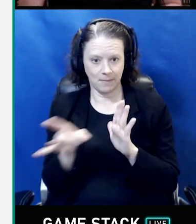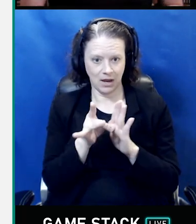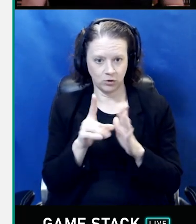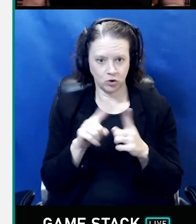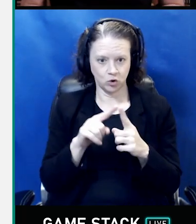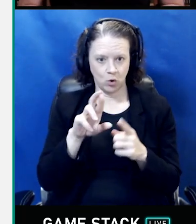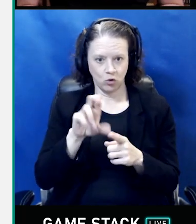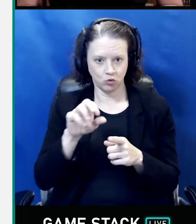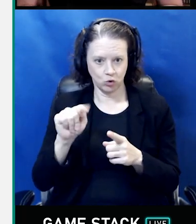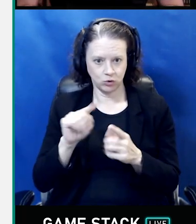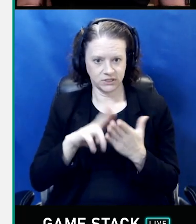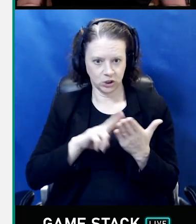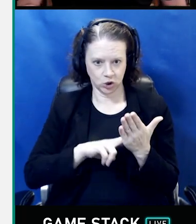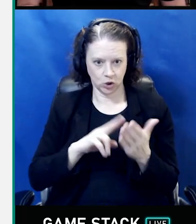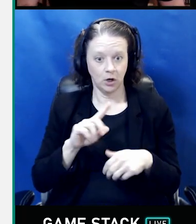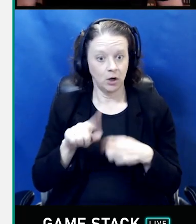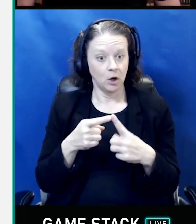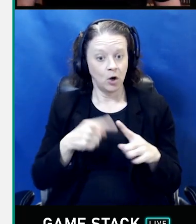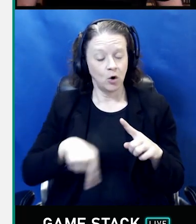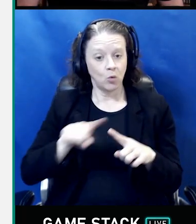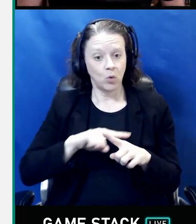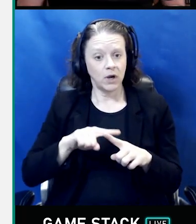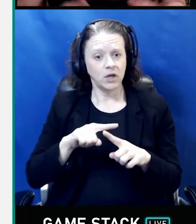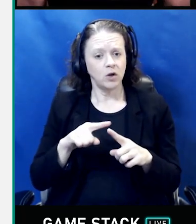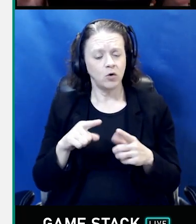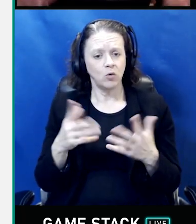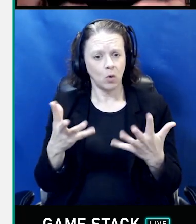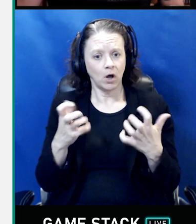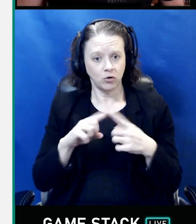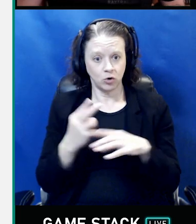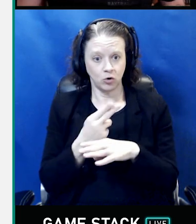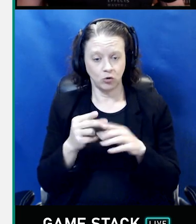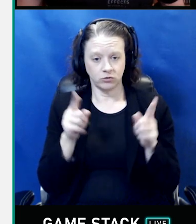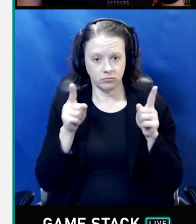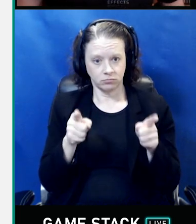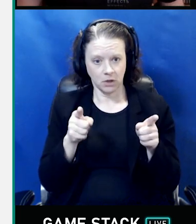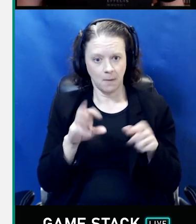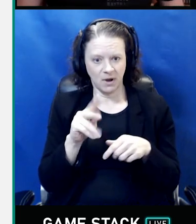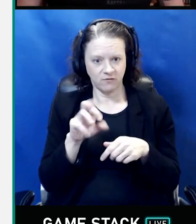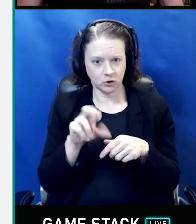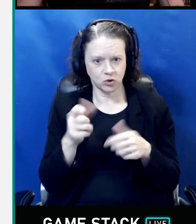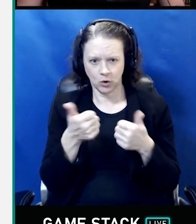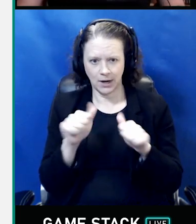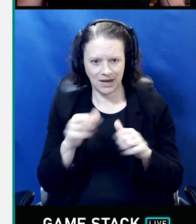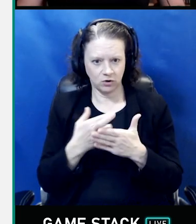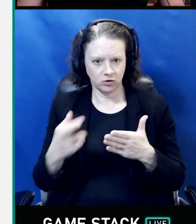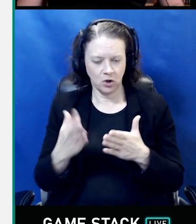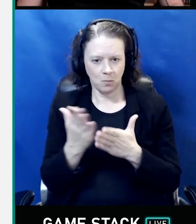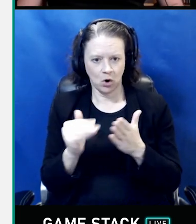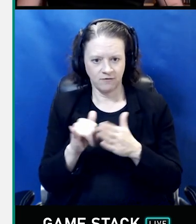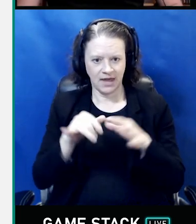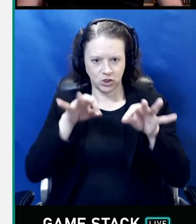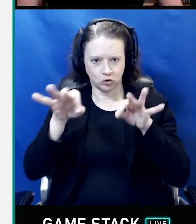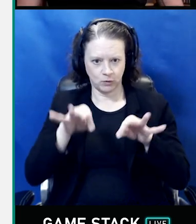So if you want to use buffers or any resources that are part of the descriptor table, you will need to query this bit which is which